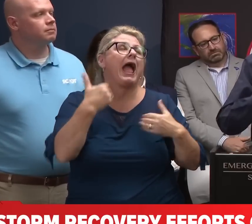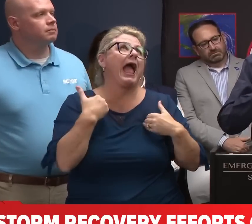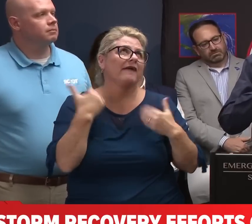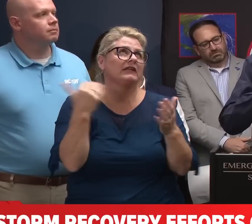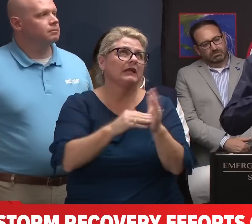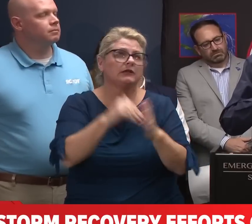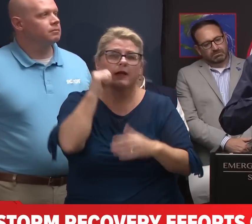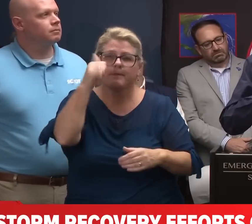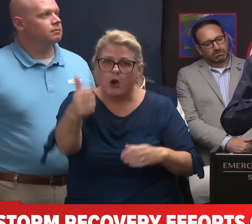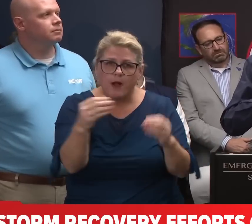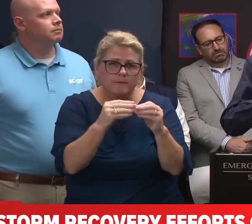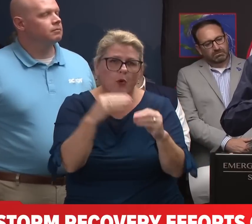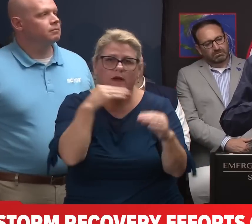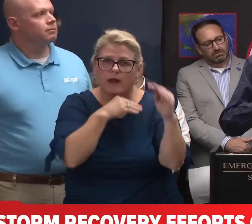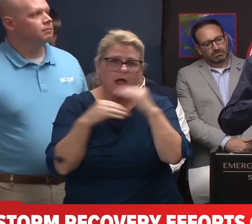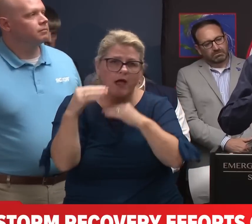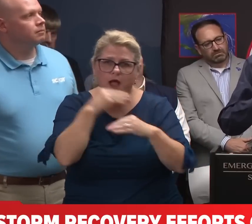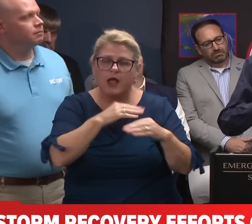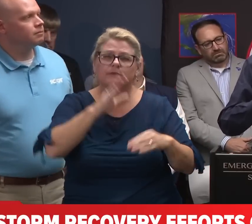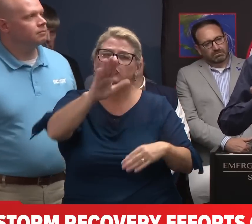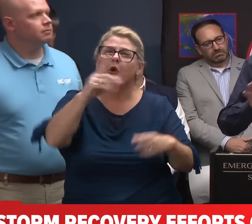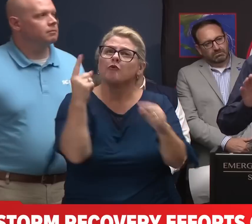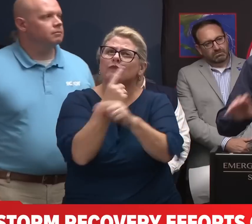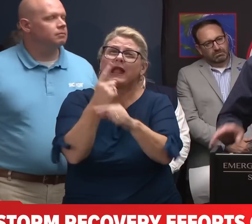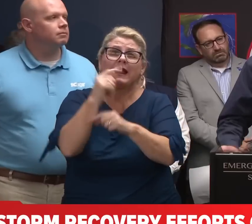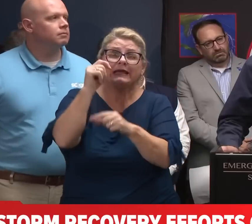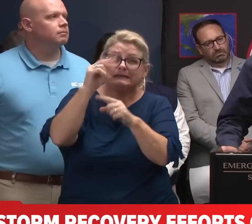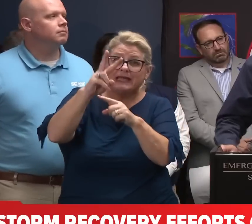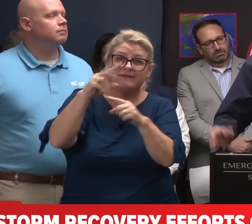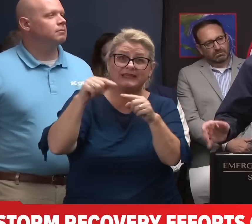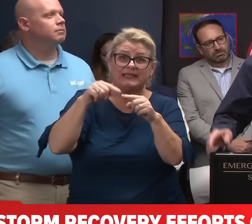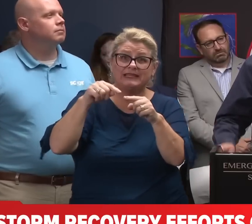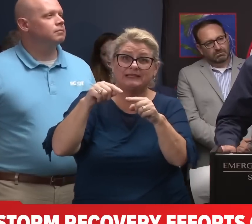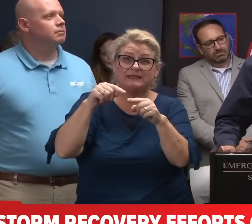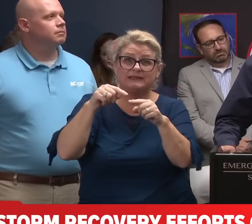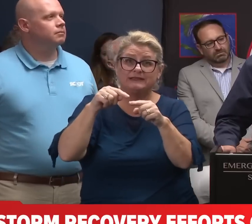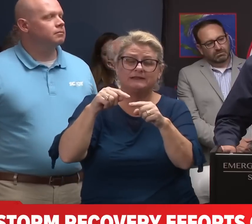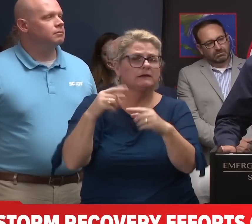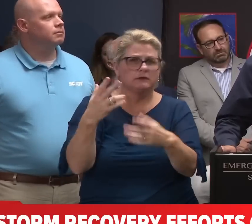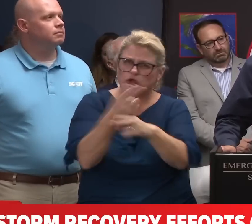but your regular, your TV stations just established TV stations, for example,